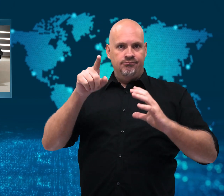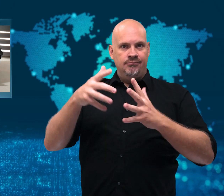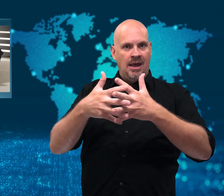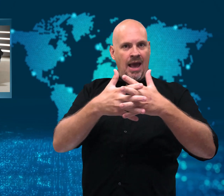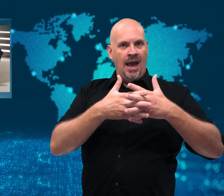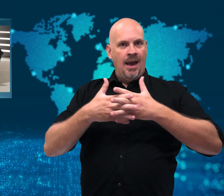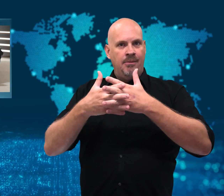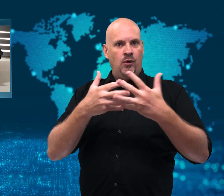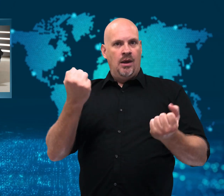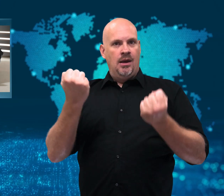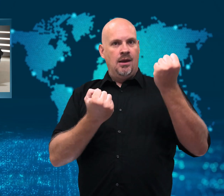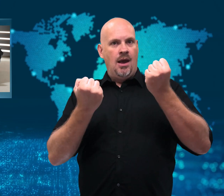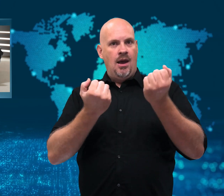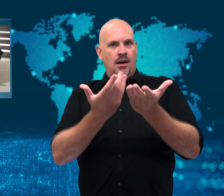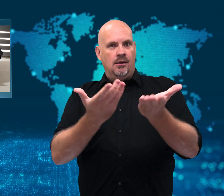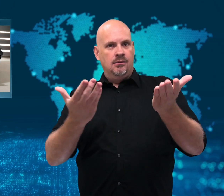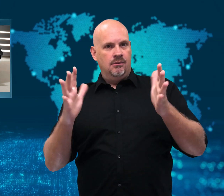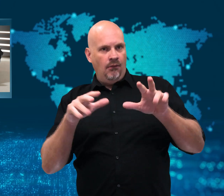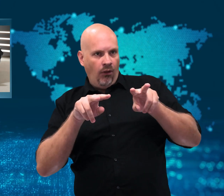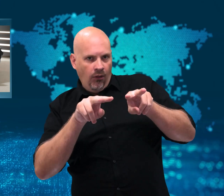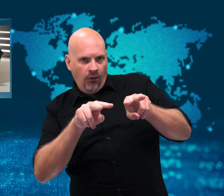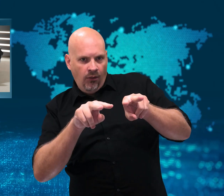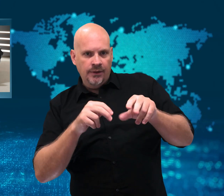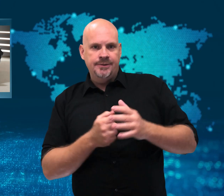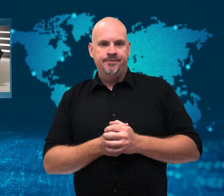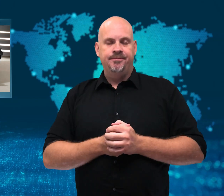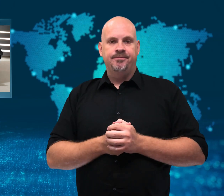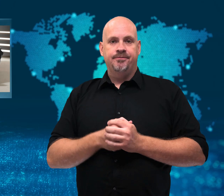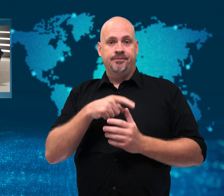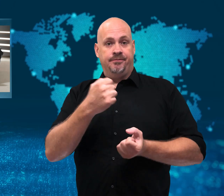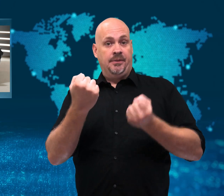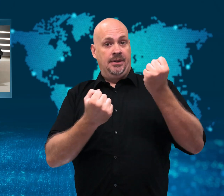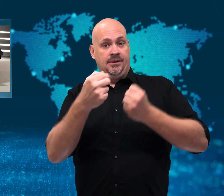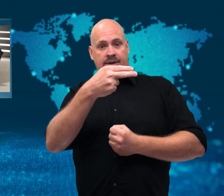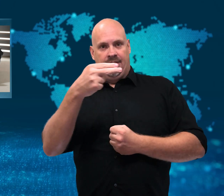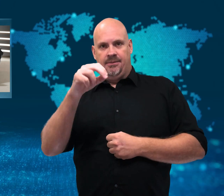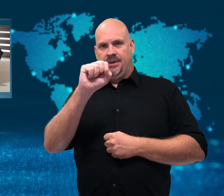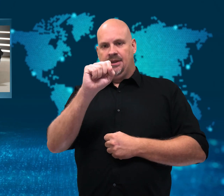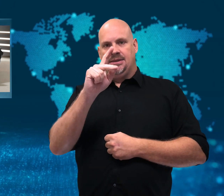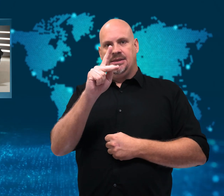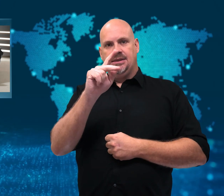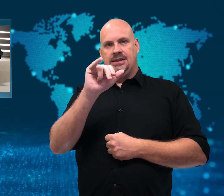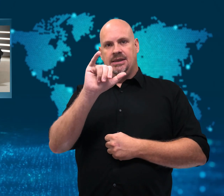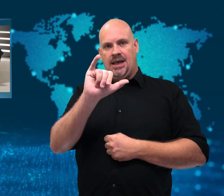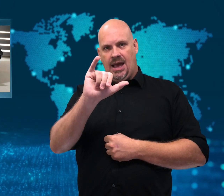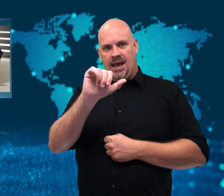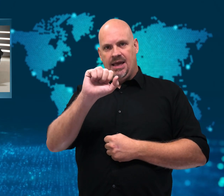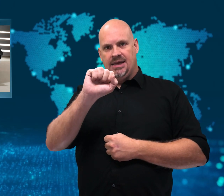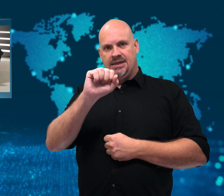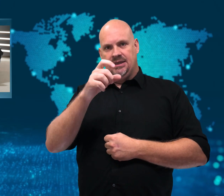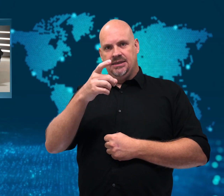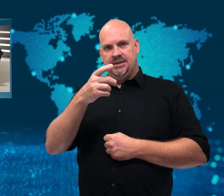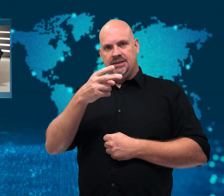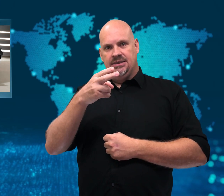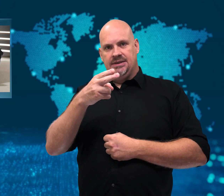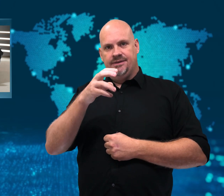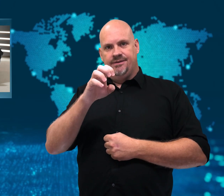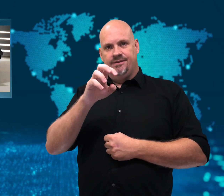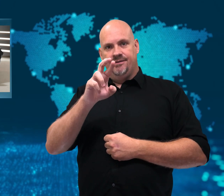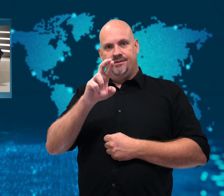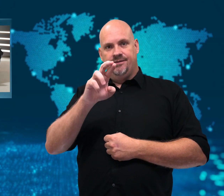The “Skysphere” expands its body 10 inches when it shifts from